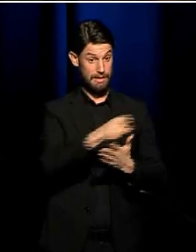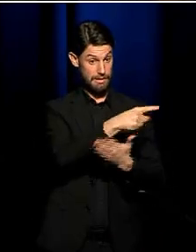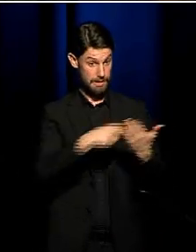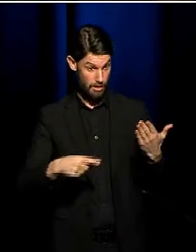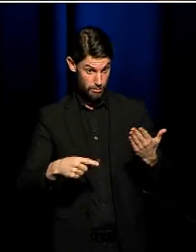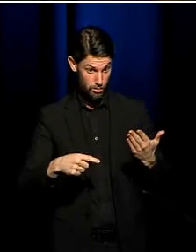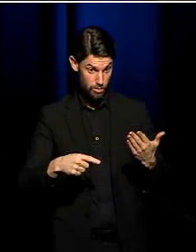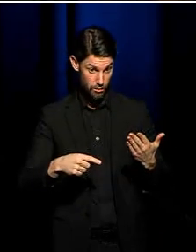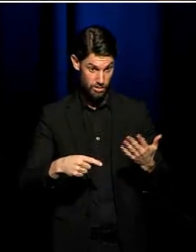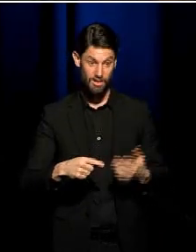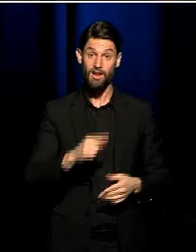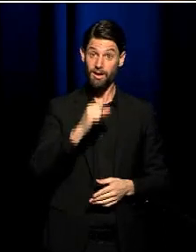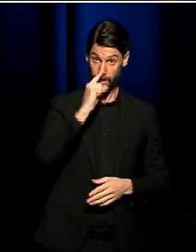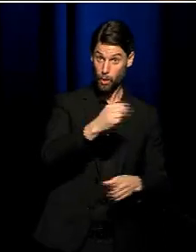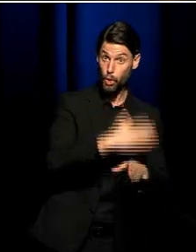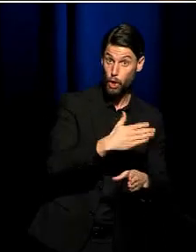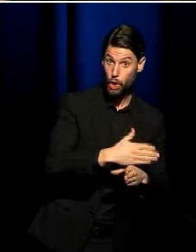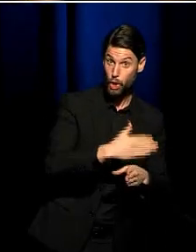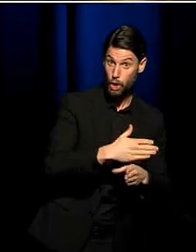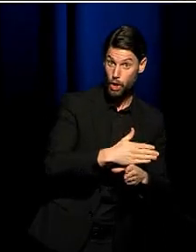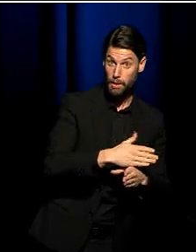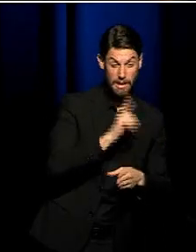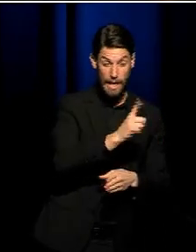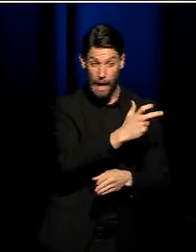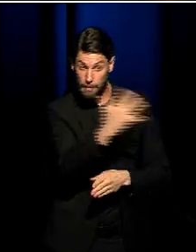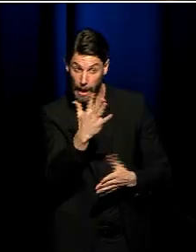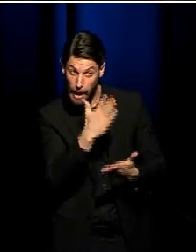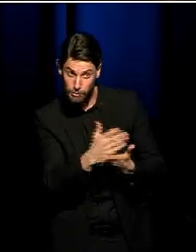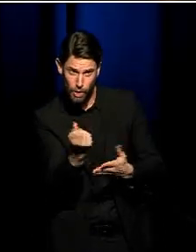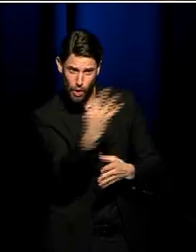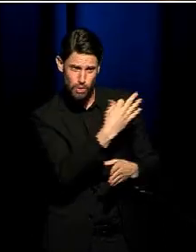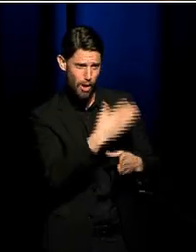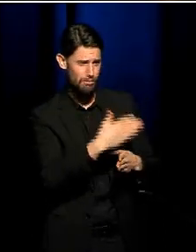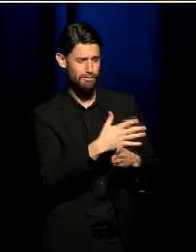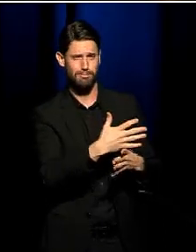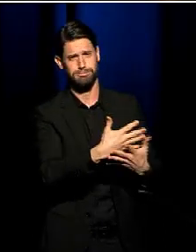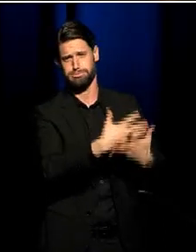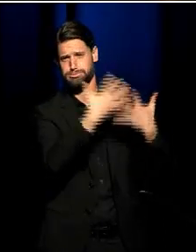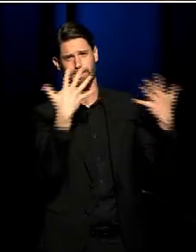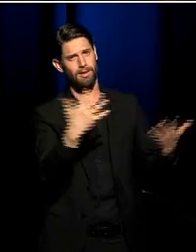disability to be unemployed. The Letters Patent direct the Commission to have